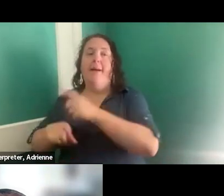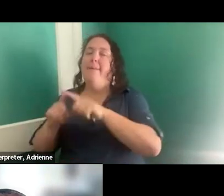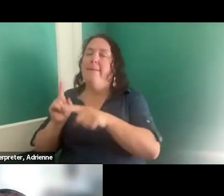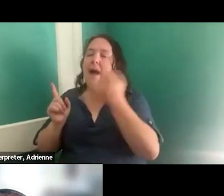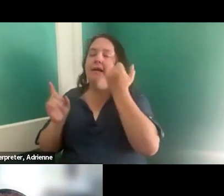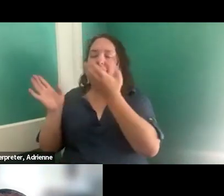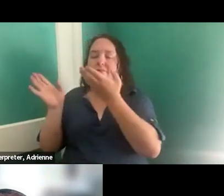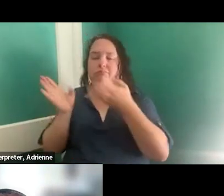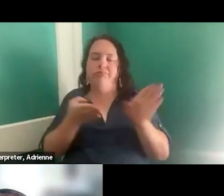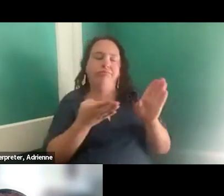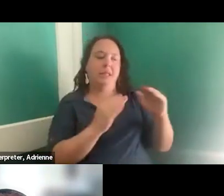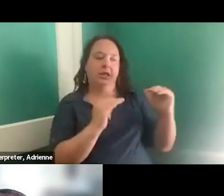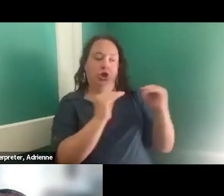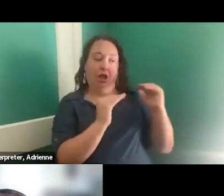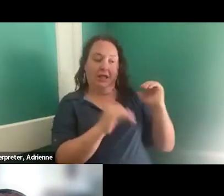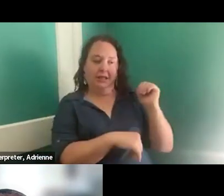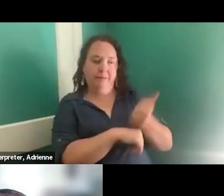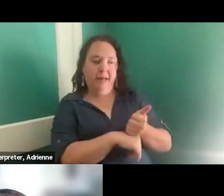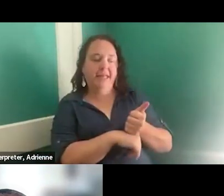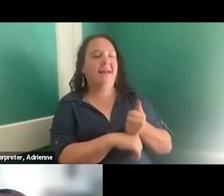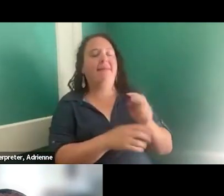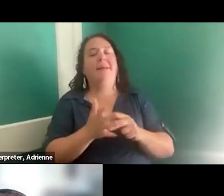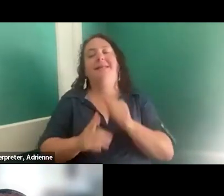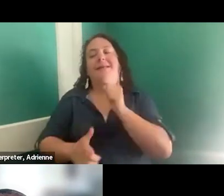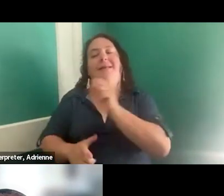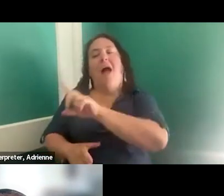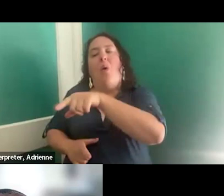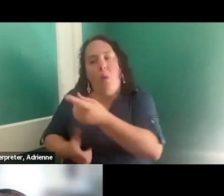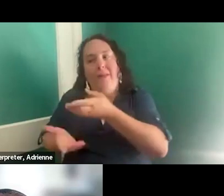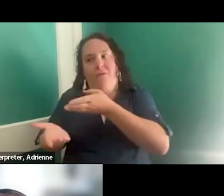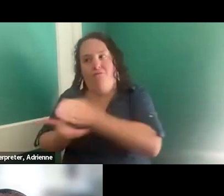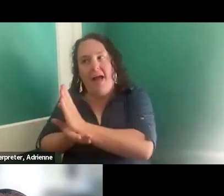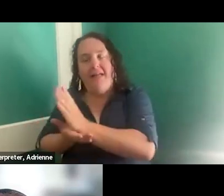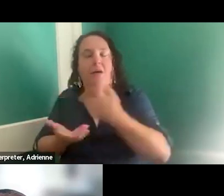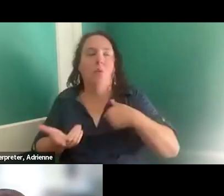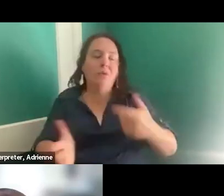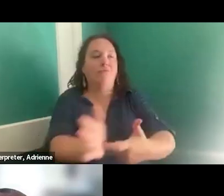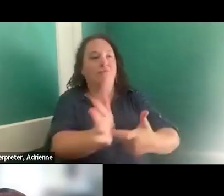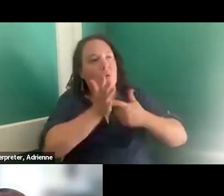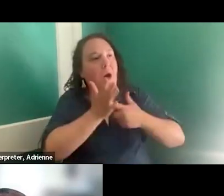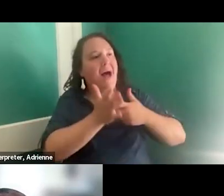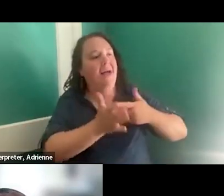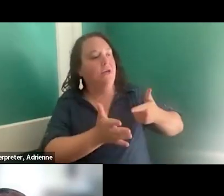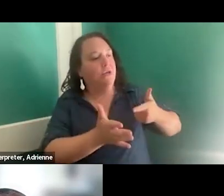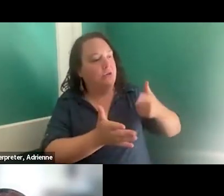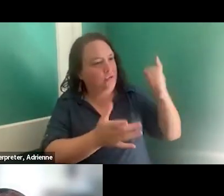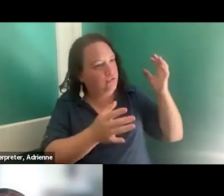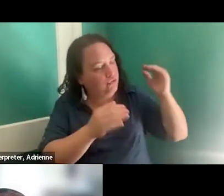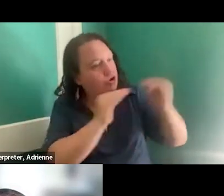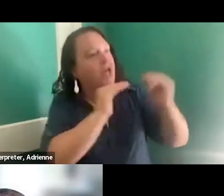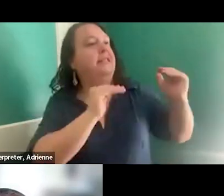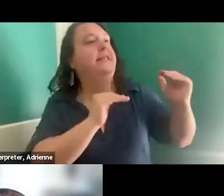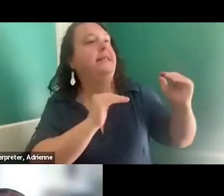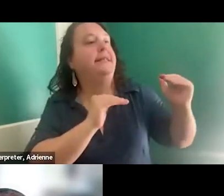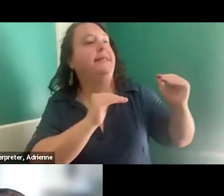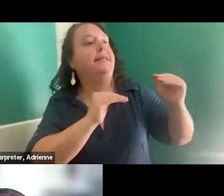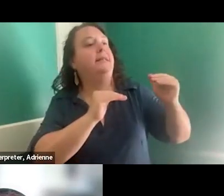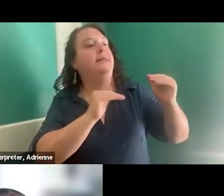to demand that justice actually be done after rights have been identified.